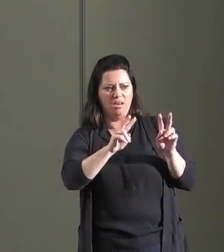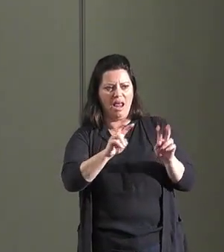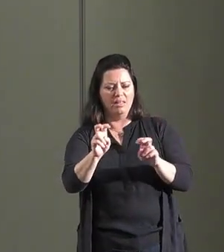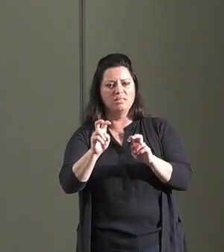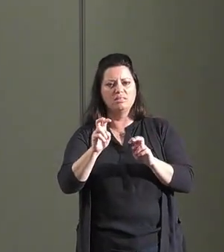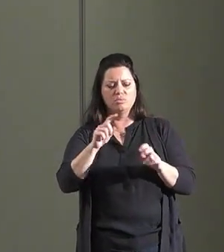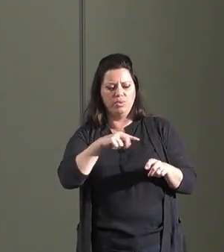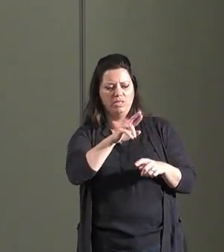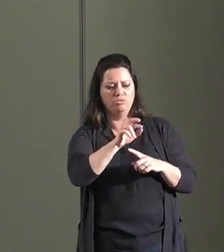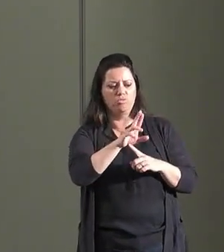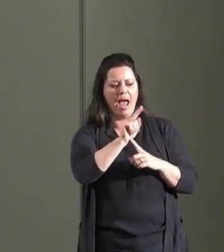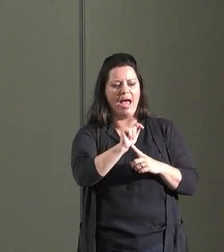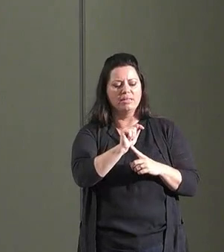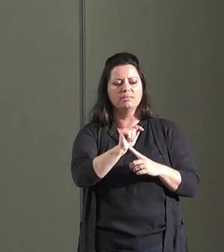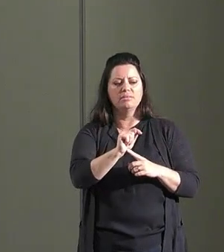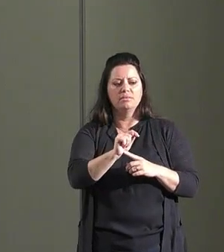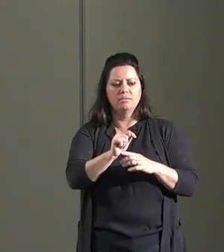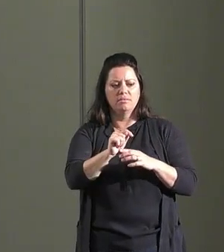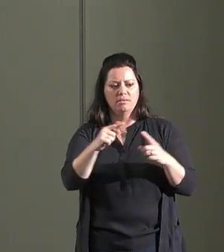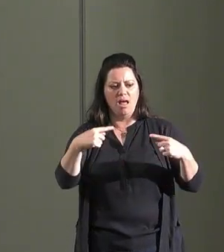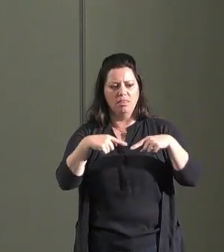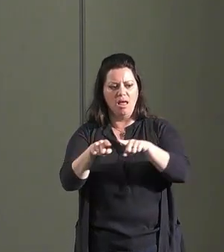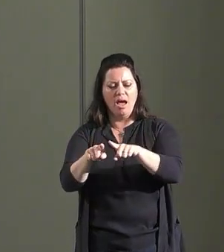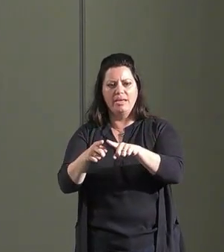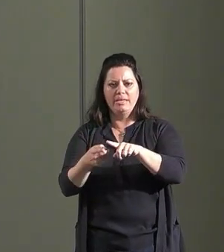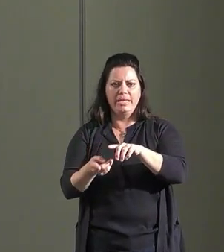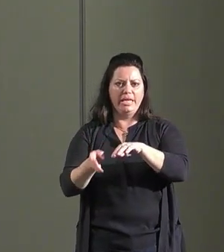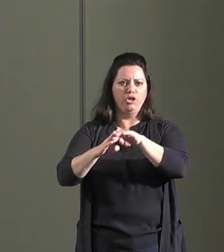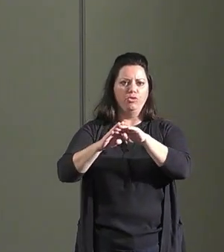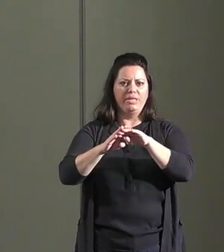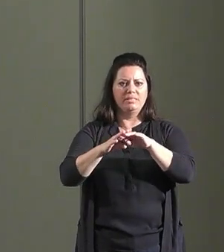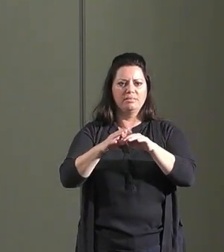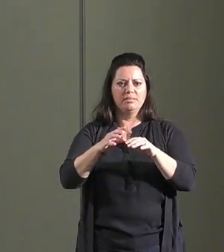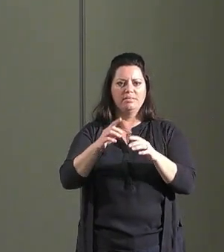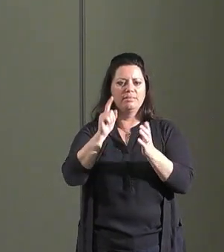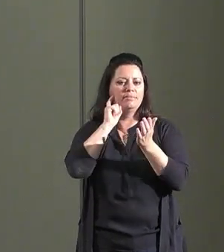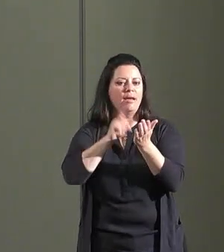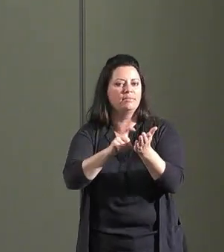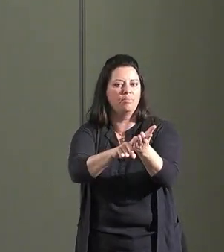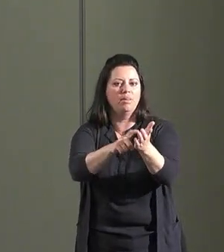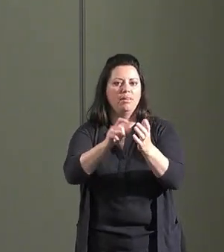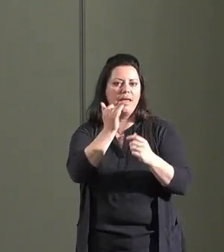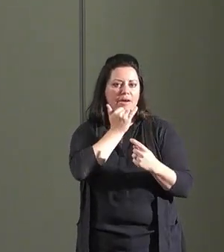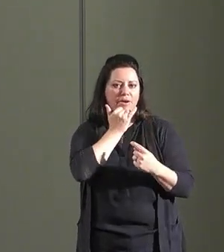aligned with significant increase in number of detectible errors. Joe Devin and others went to